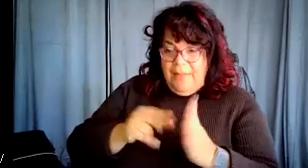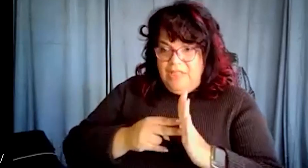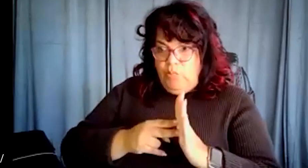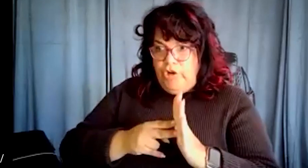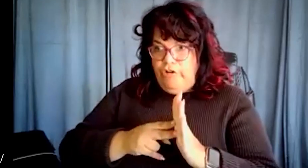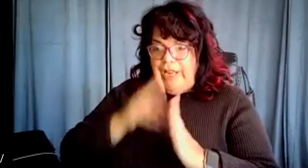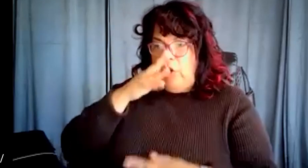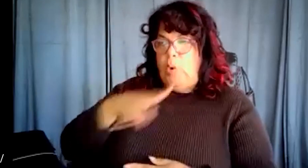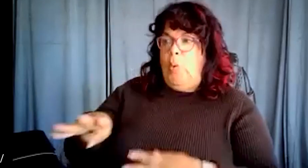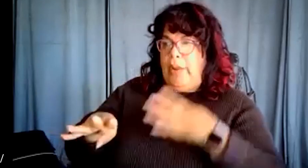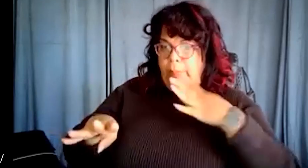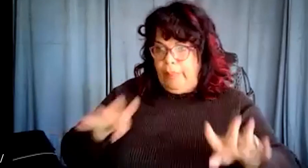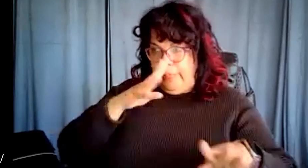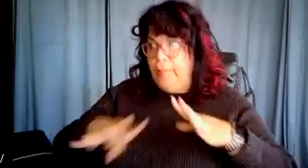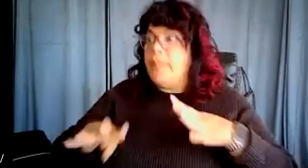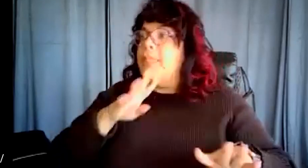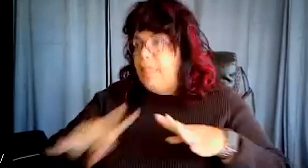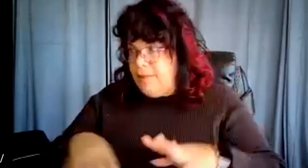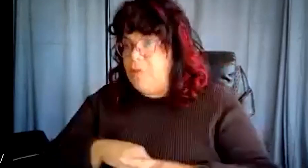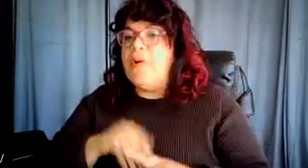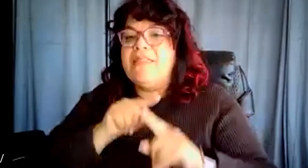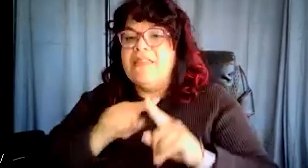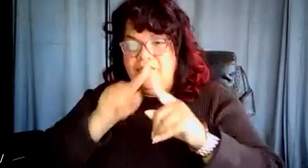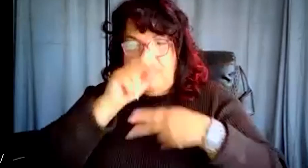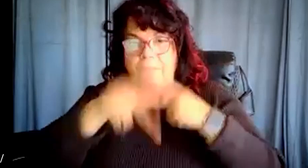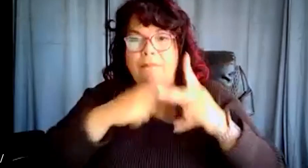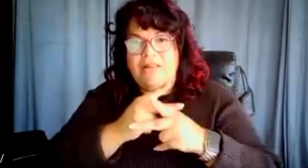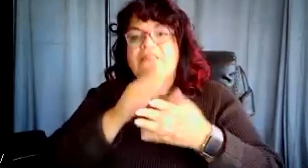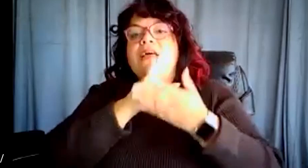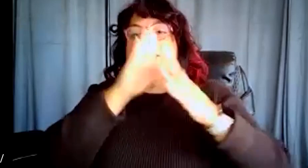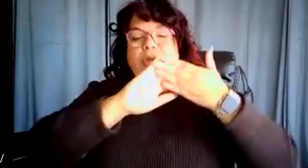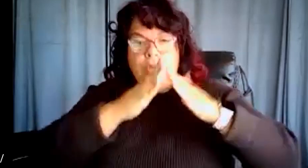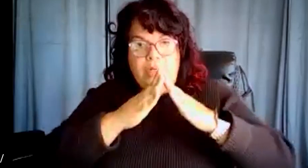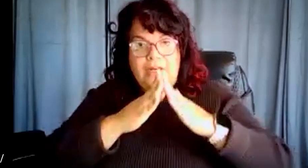of identities that exist within the community. I totally agree.